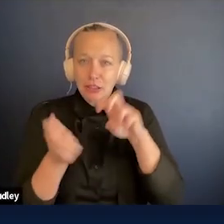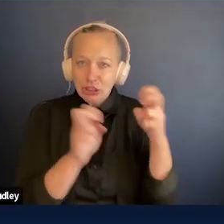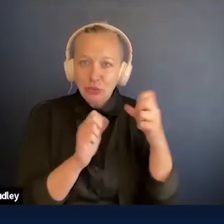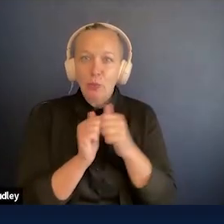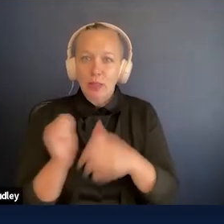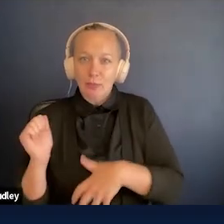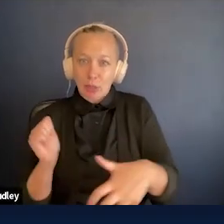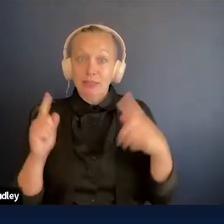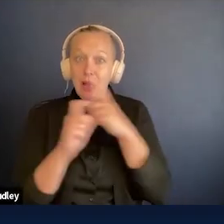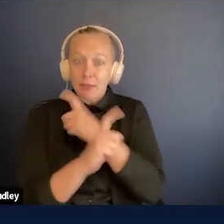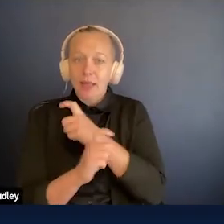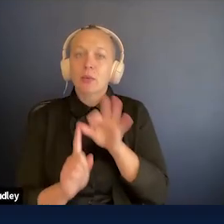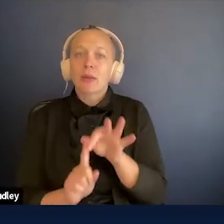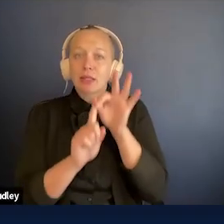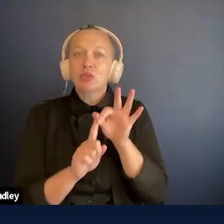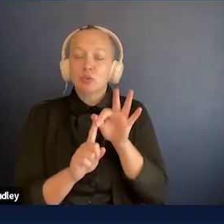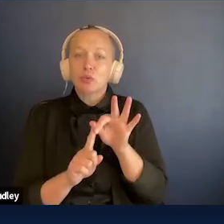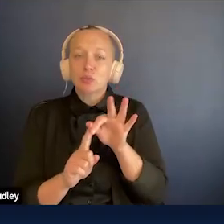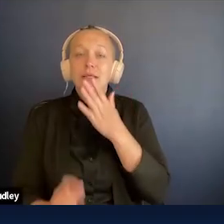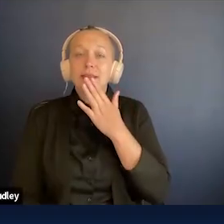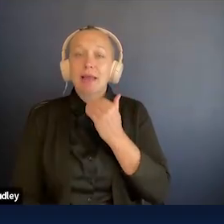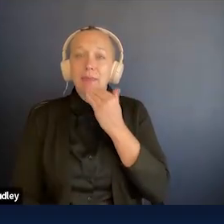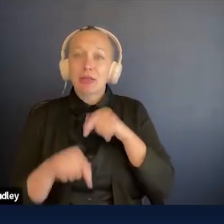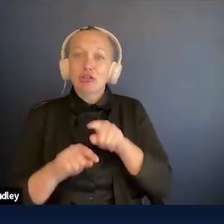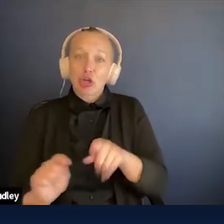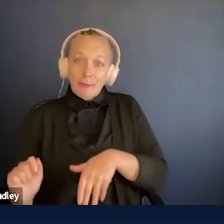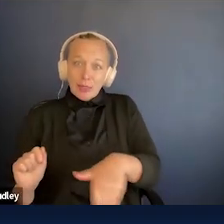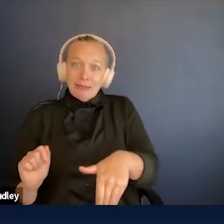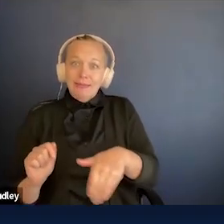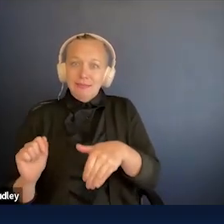Uh, pre-existing gestational diabetes, and also higher adverse birth outcomes.